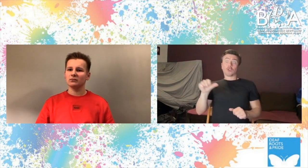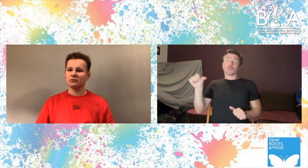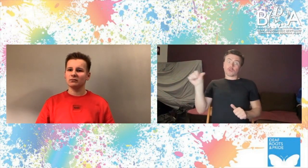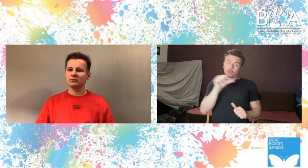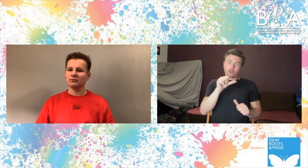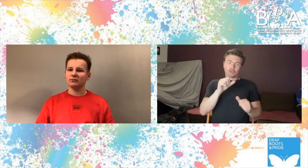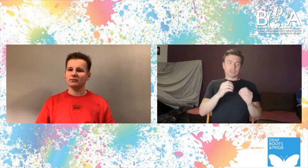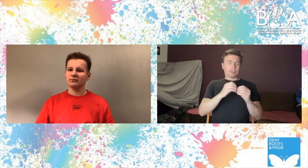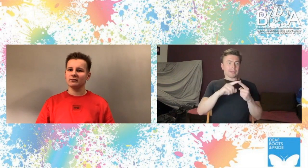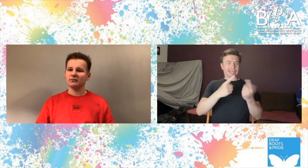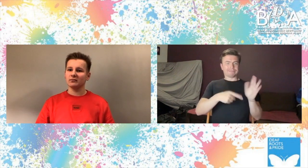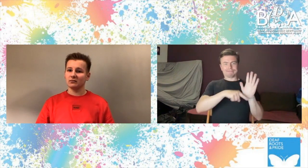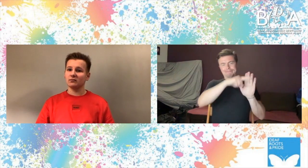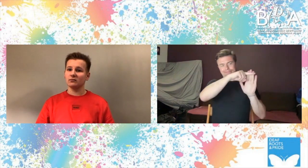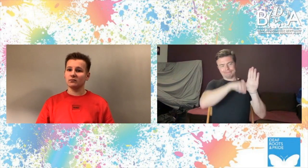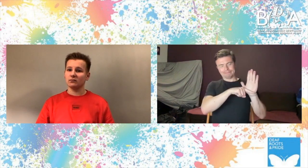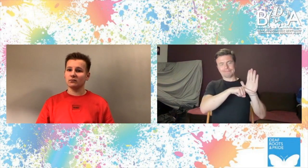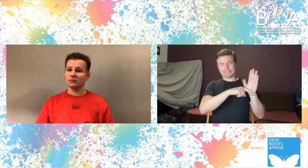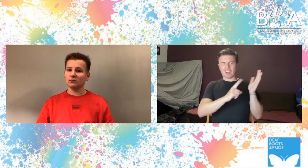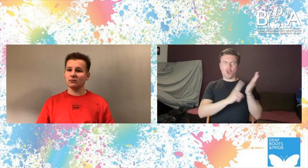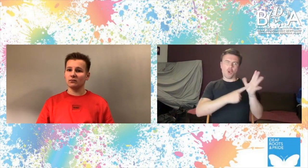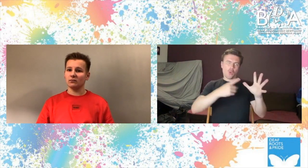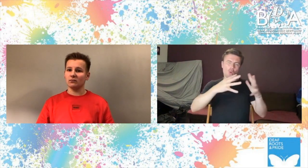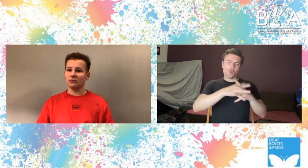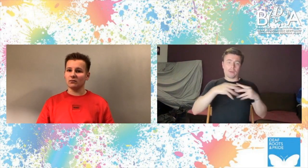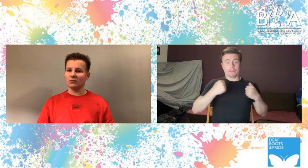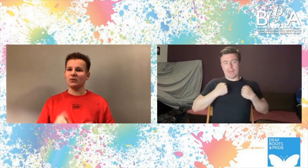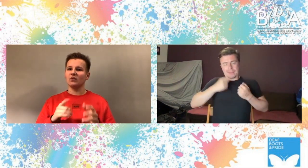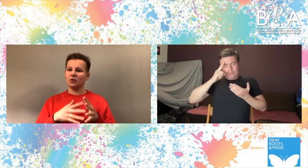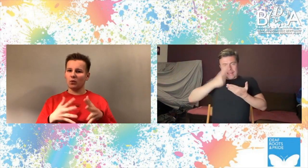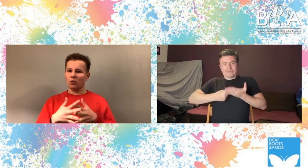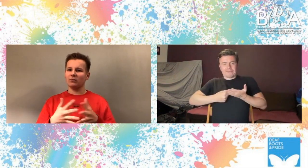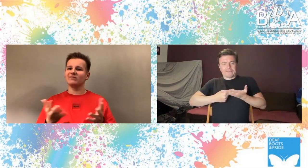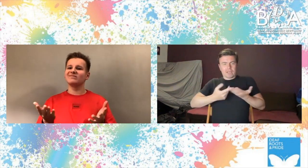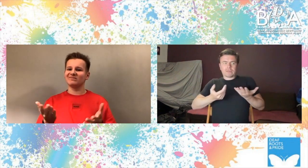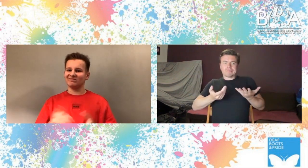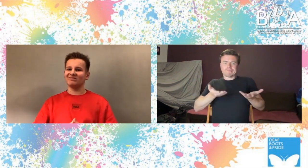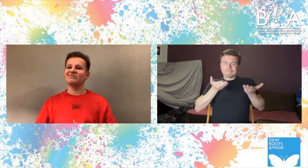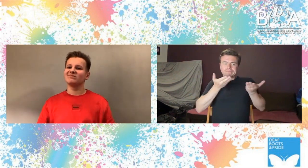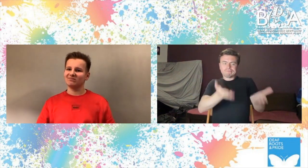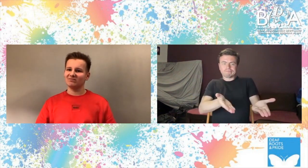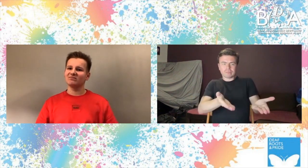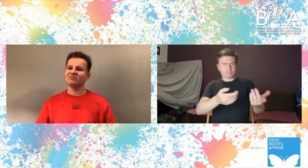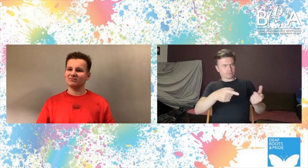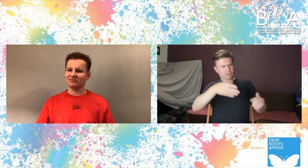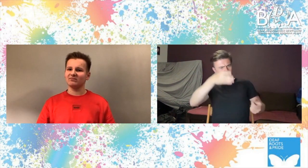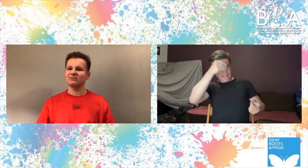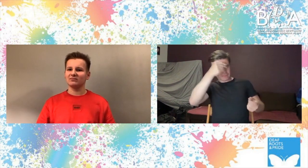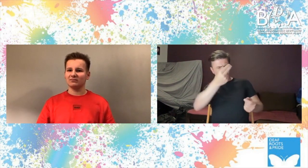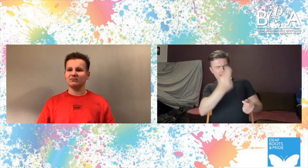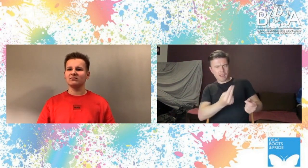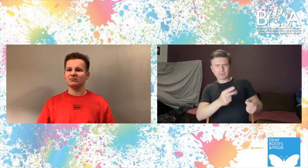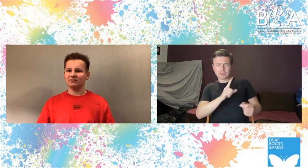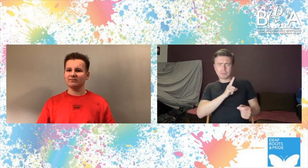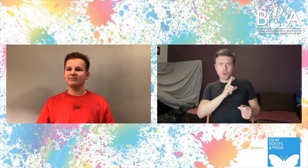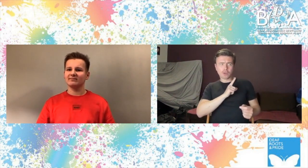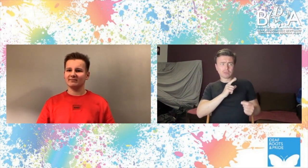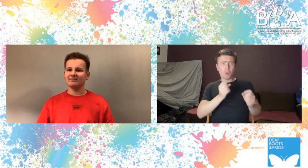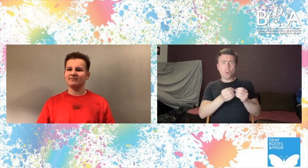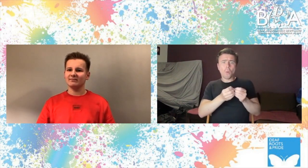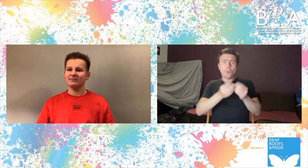be a law, but I believe it should be provided on a statutory basis.